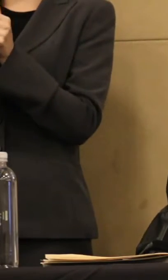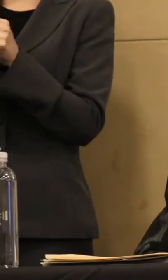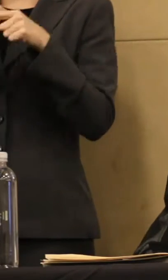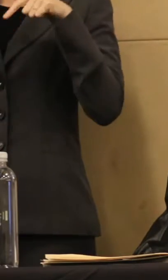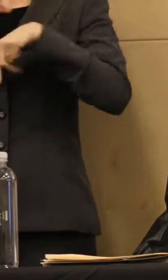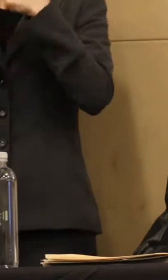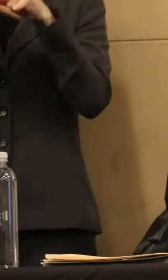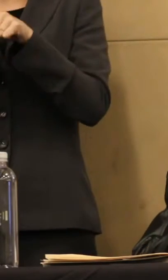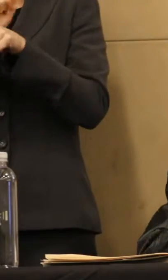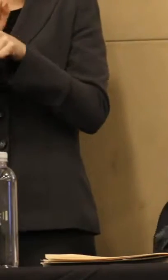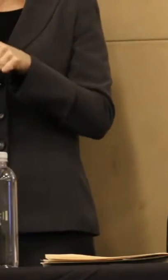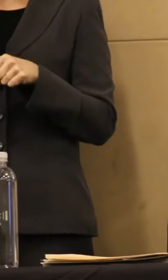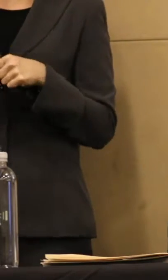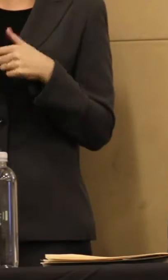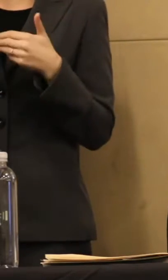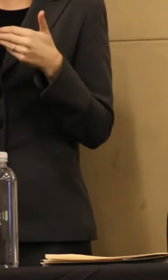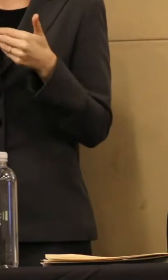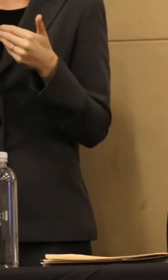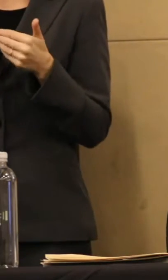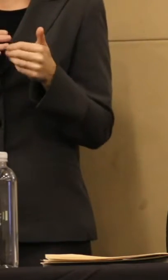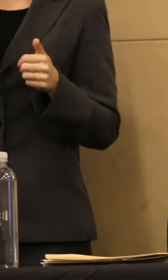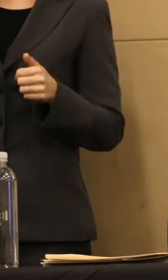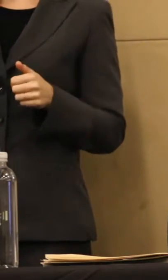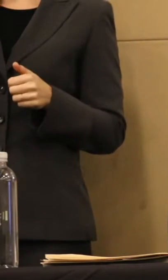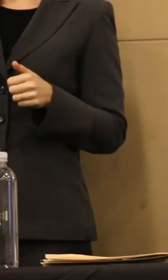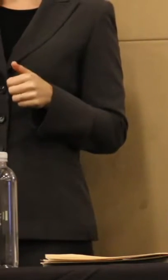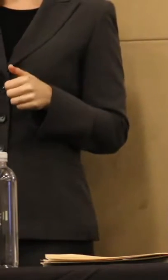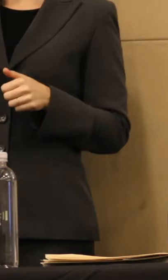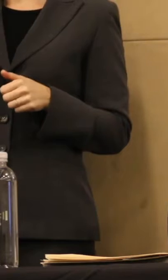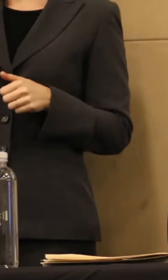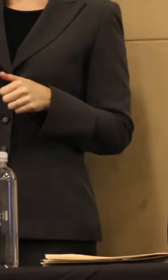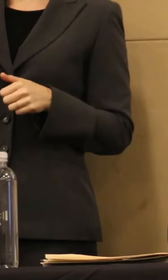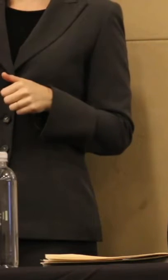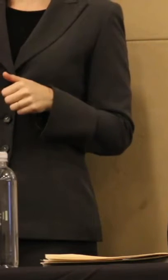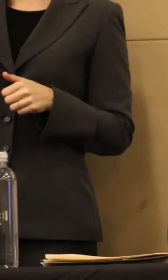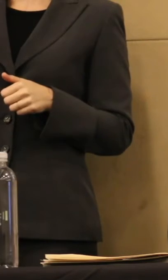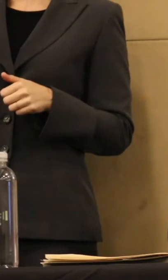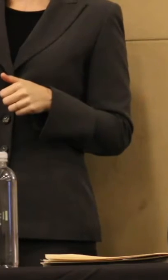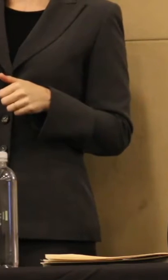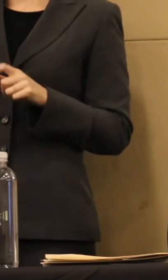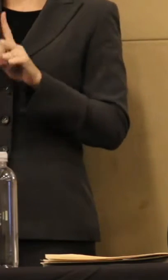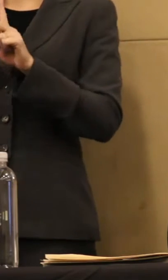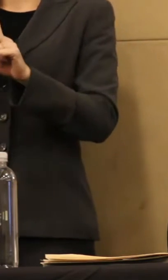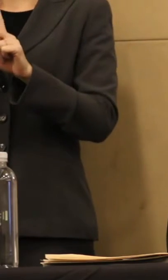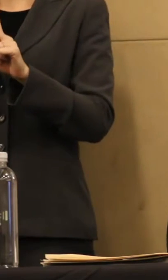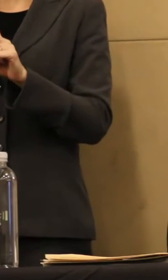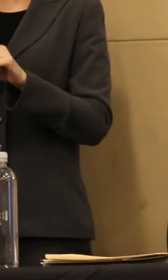Thomas Edison, of course, said this about opportunity, “opportunity is missed by most